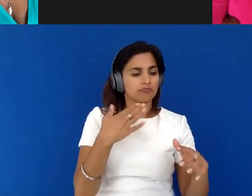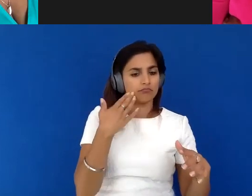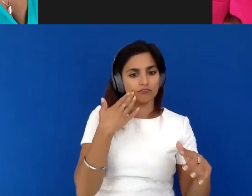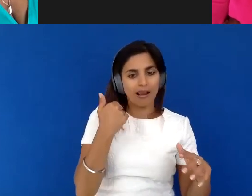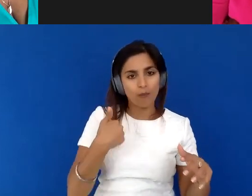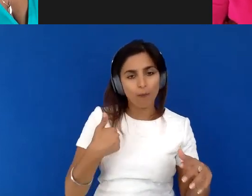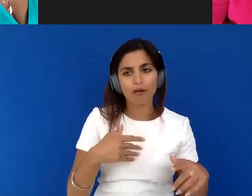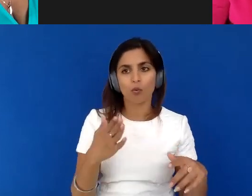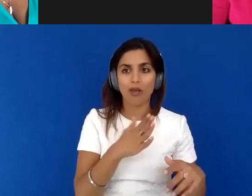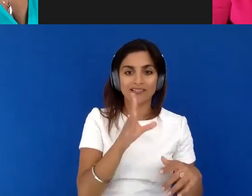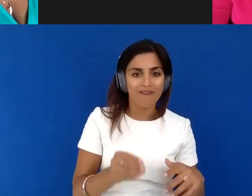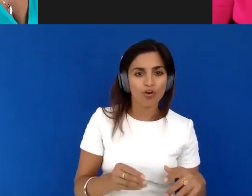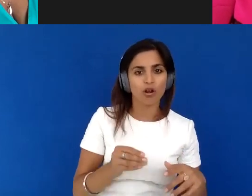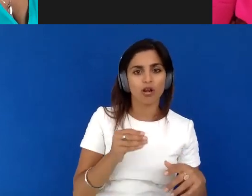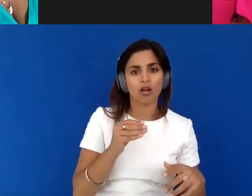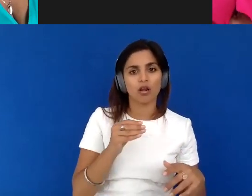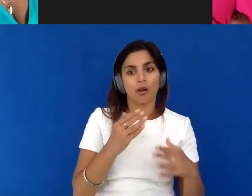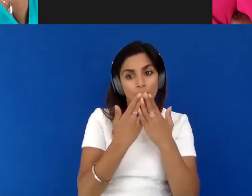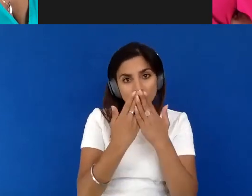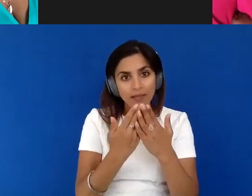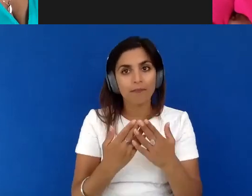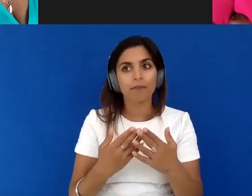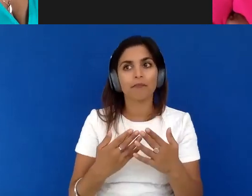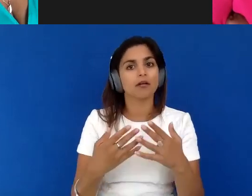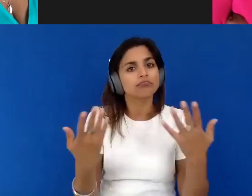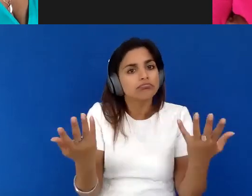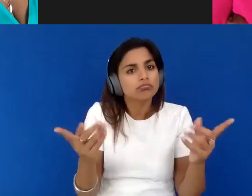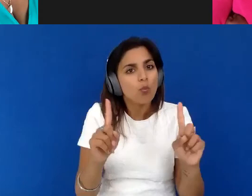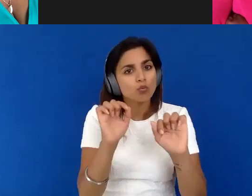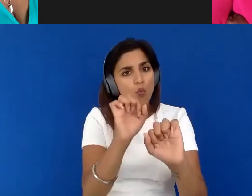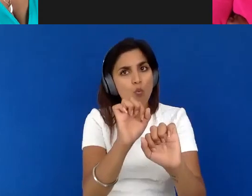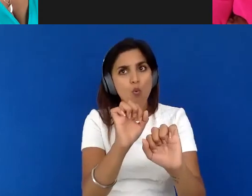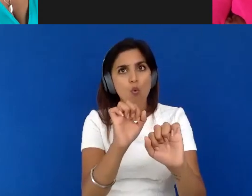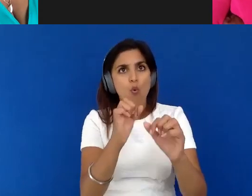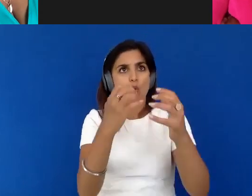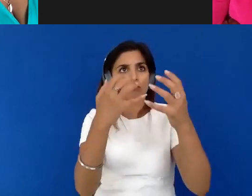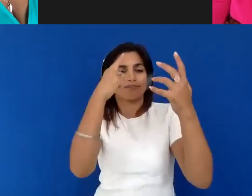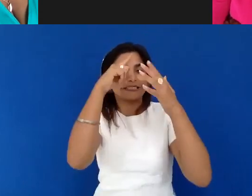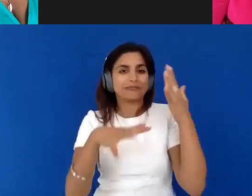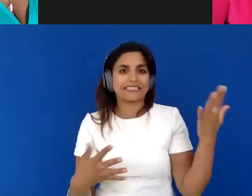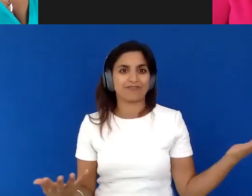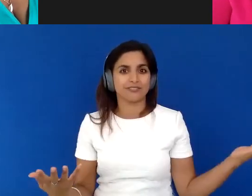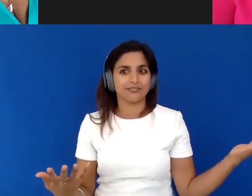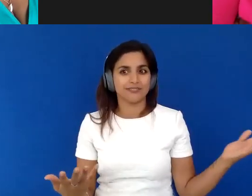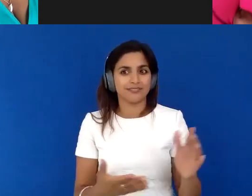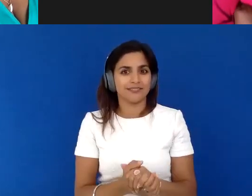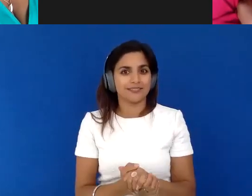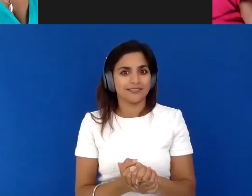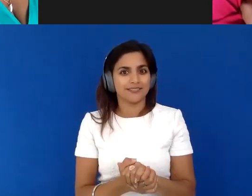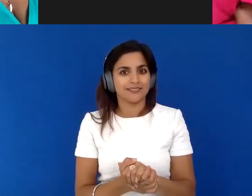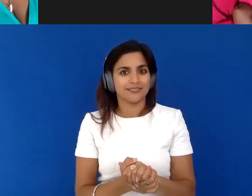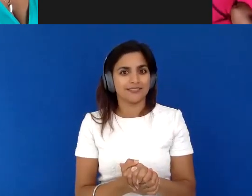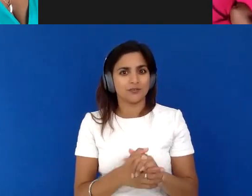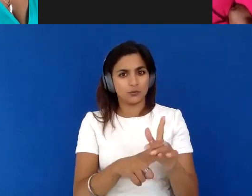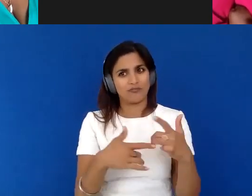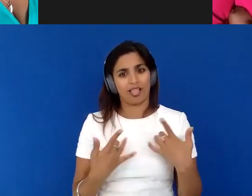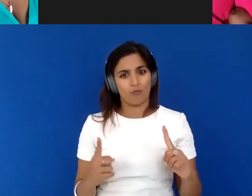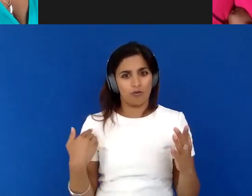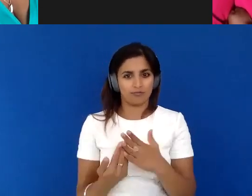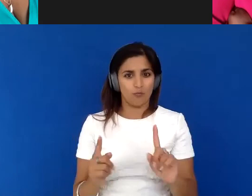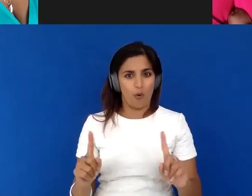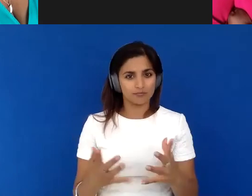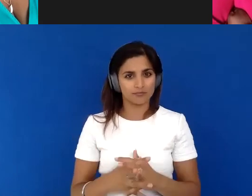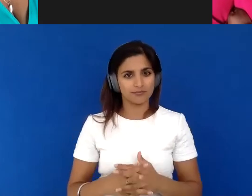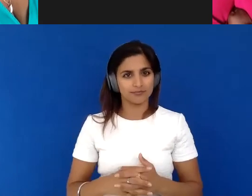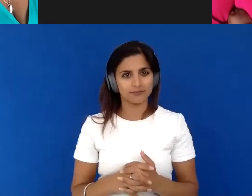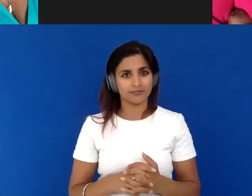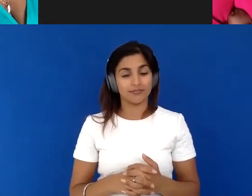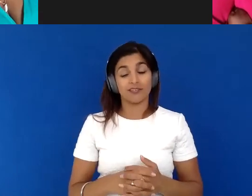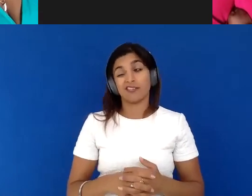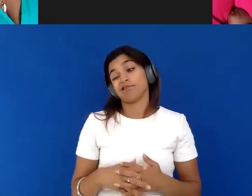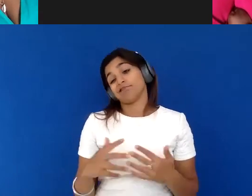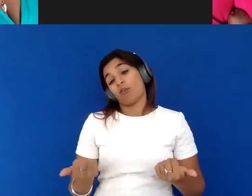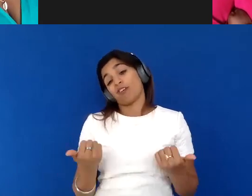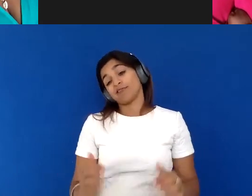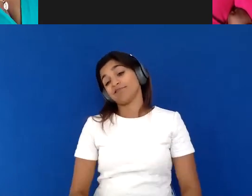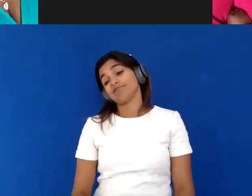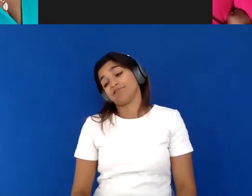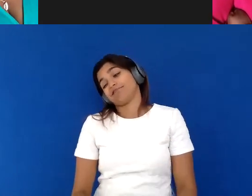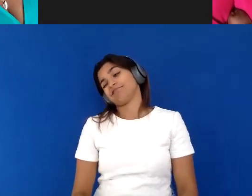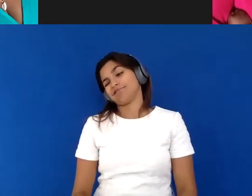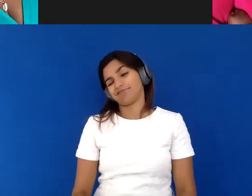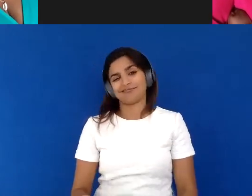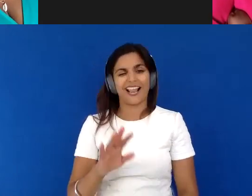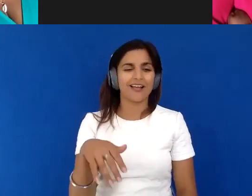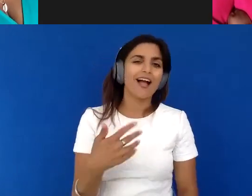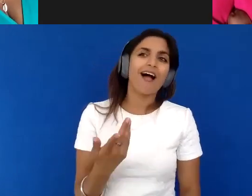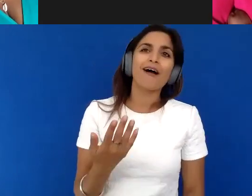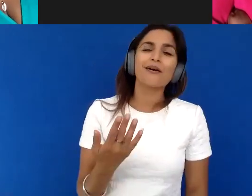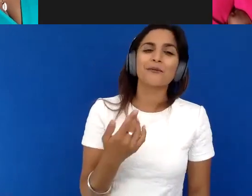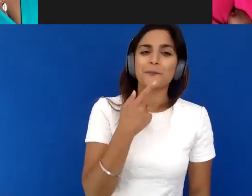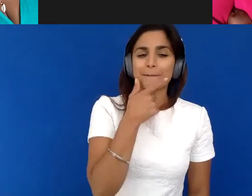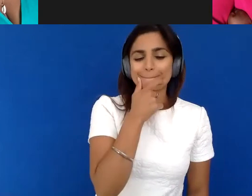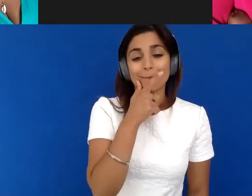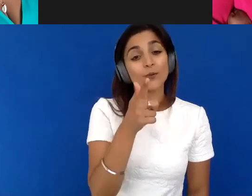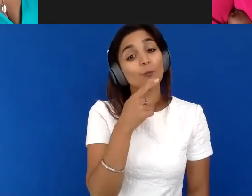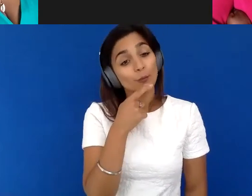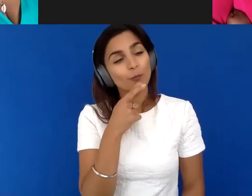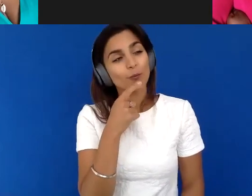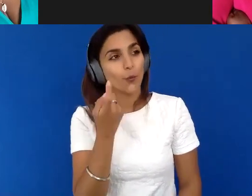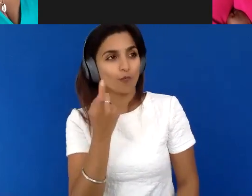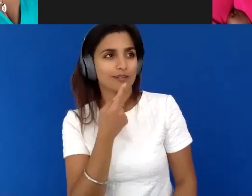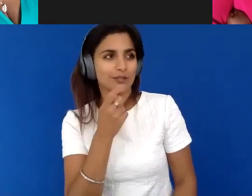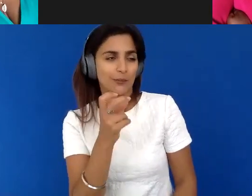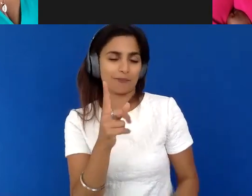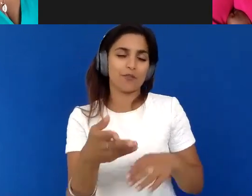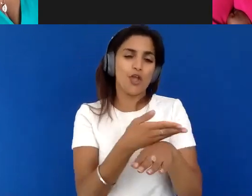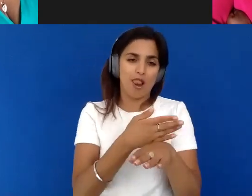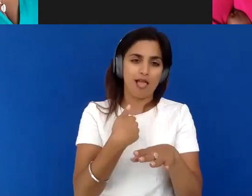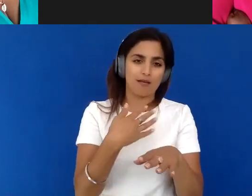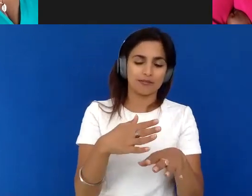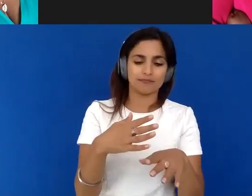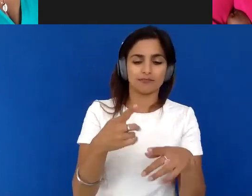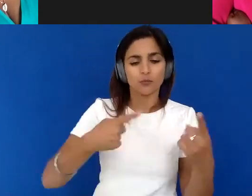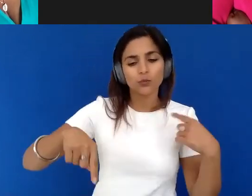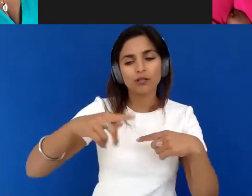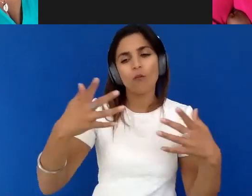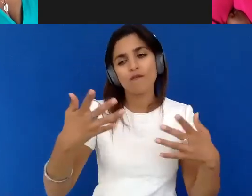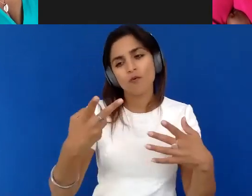woman as a Black West African Muslim woman what is your, what is dating like for you